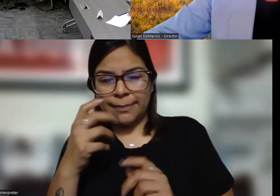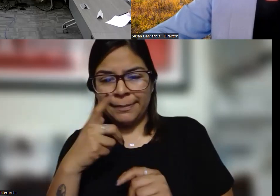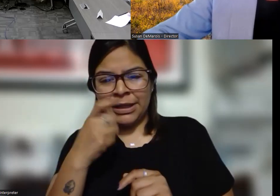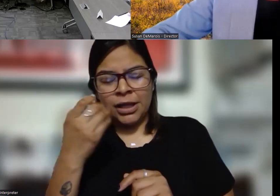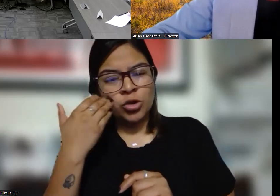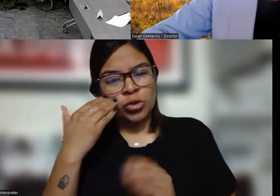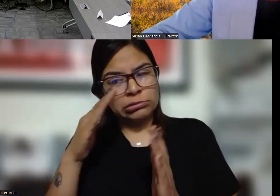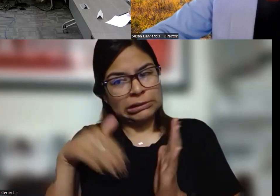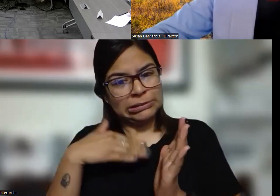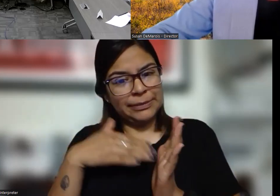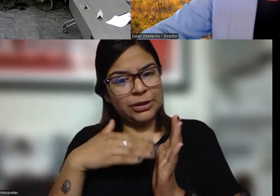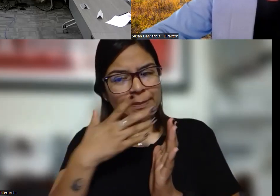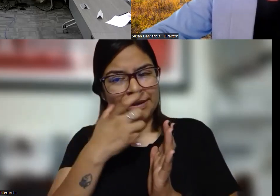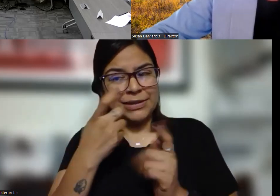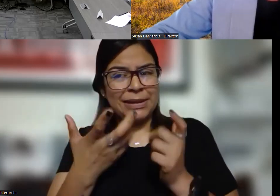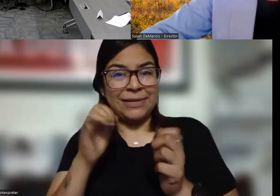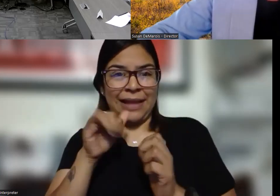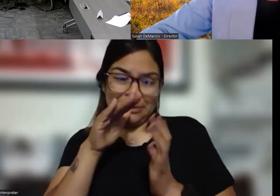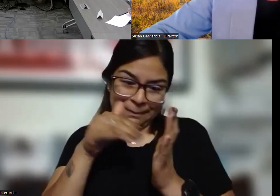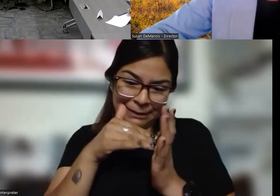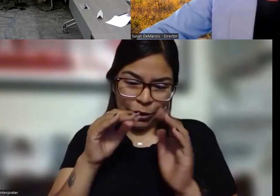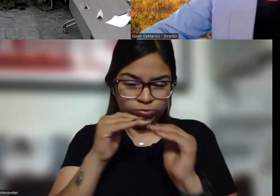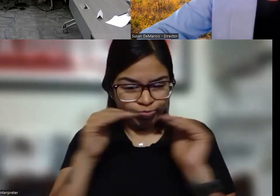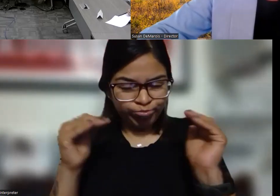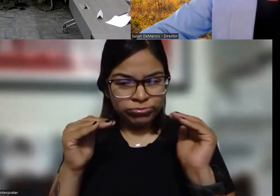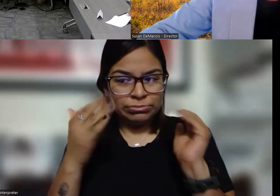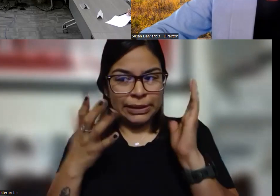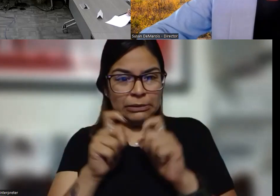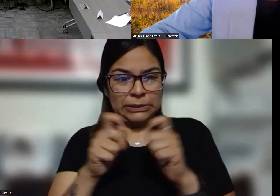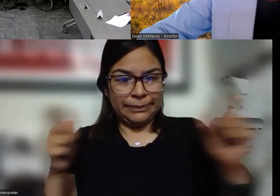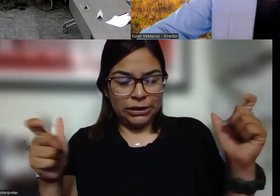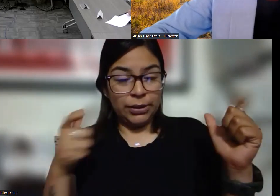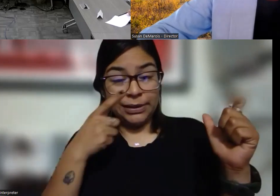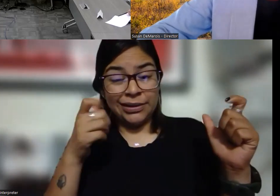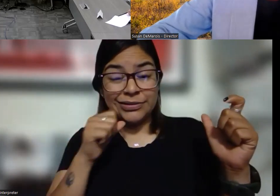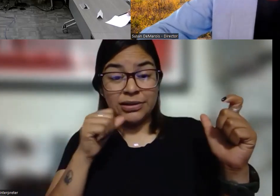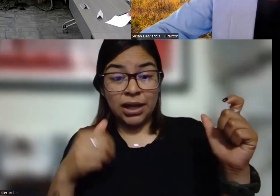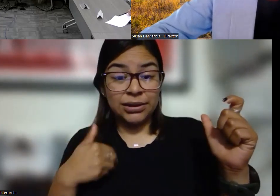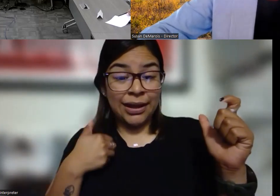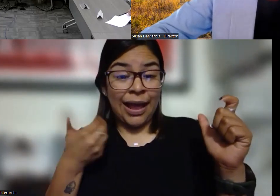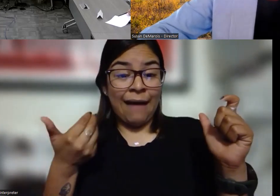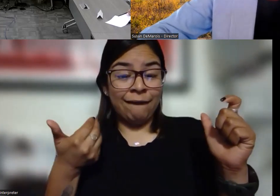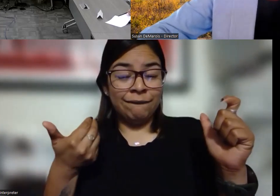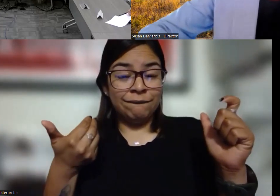in the next 10 years and you know that neither Medicaid nor wealth will serve U so that's one